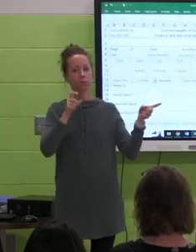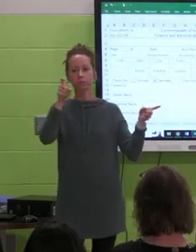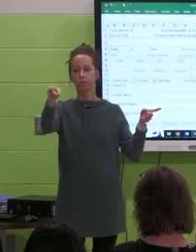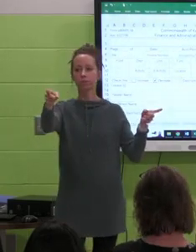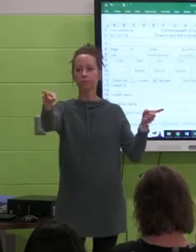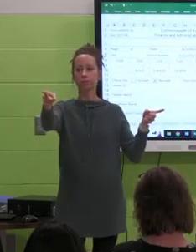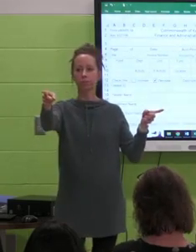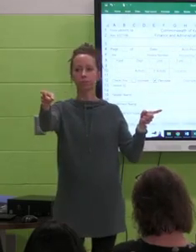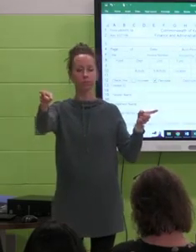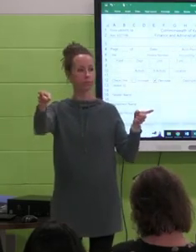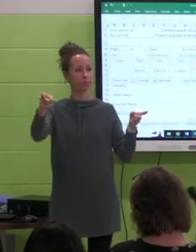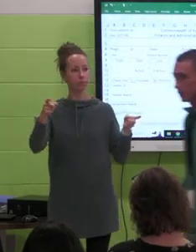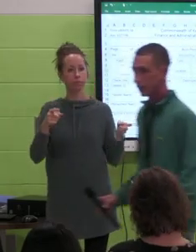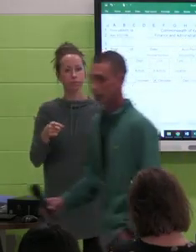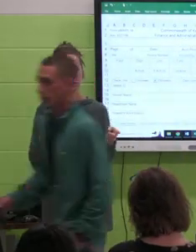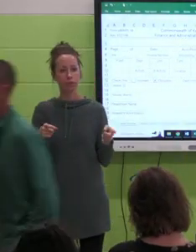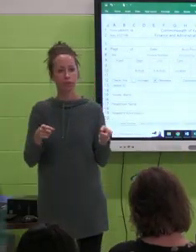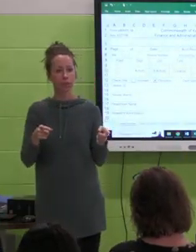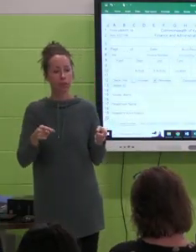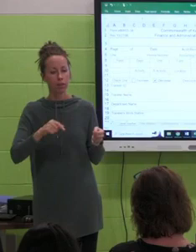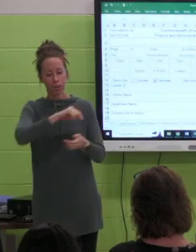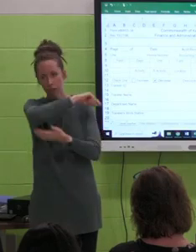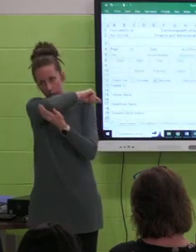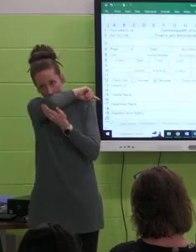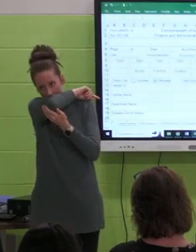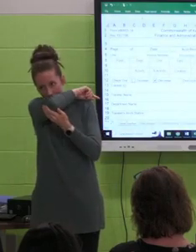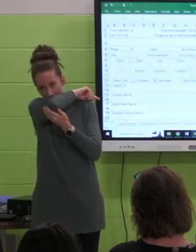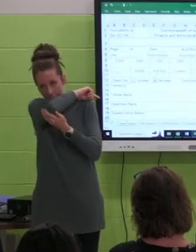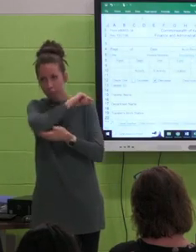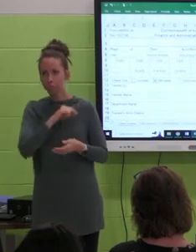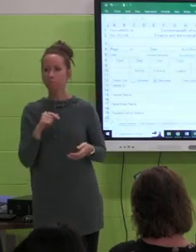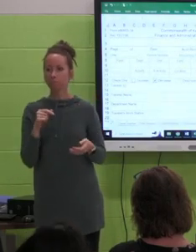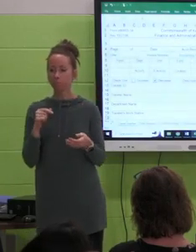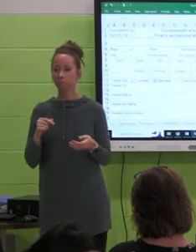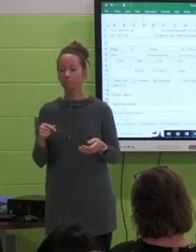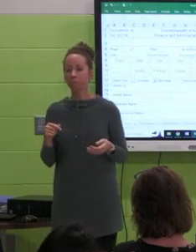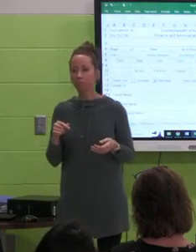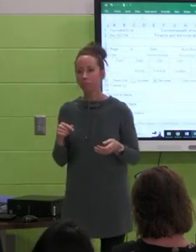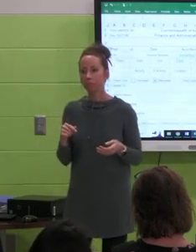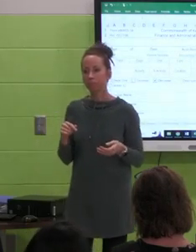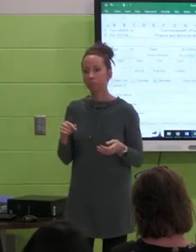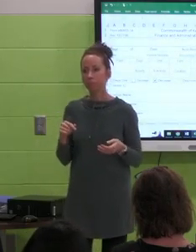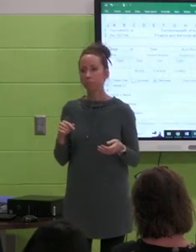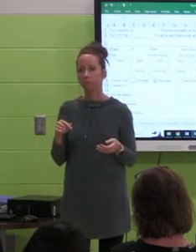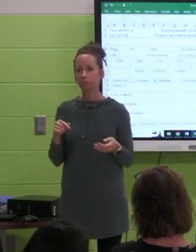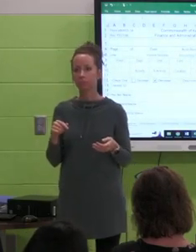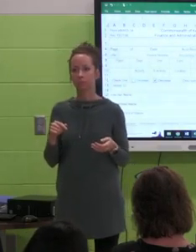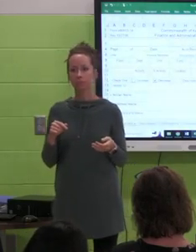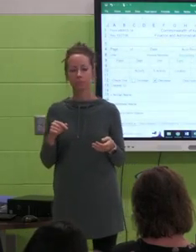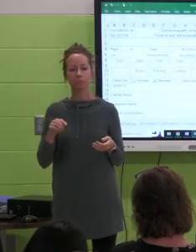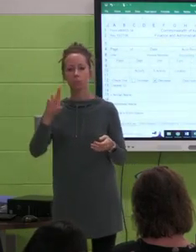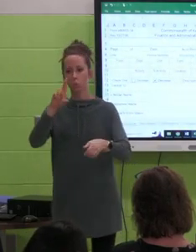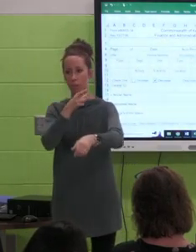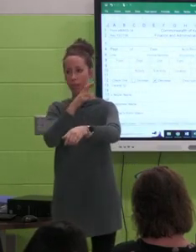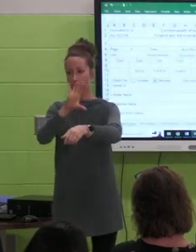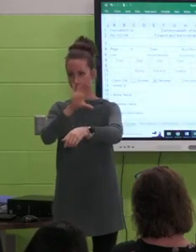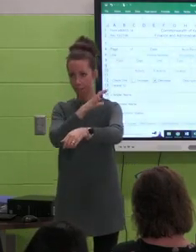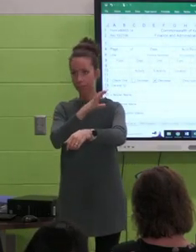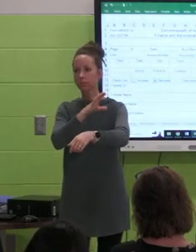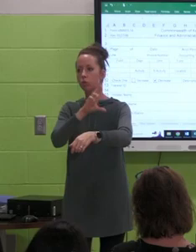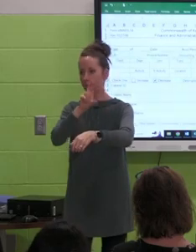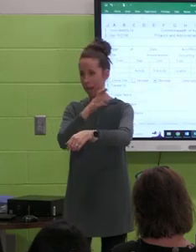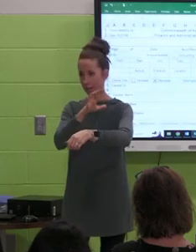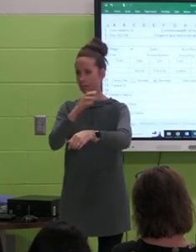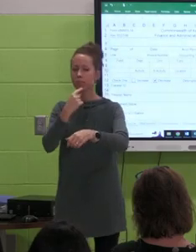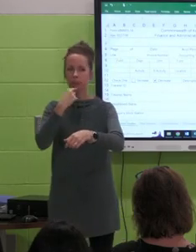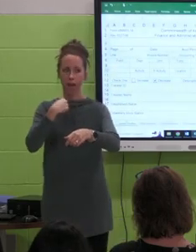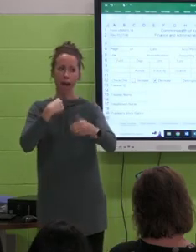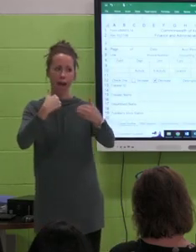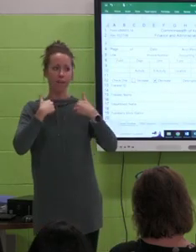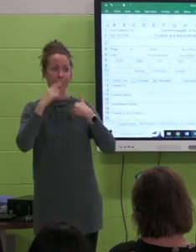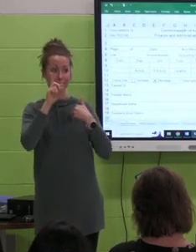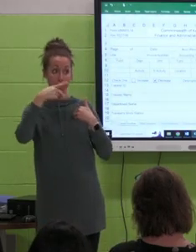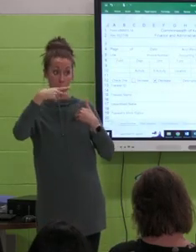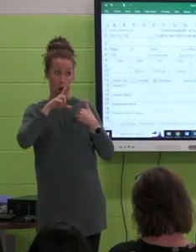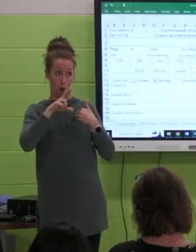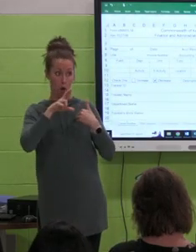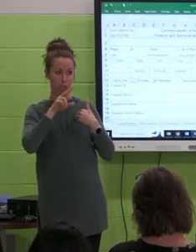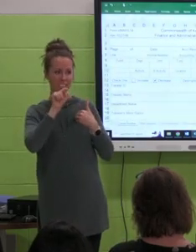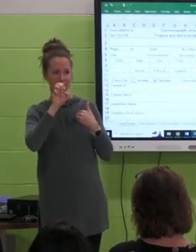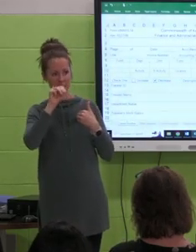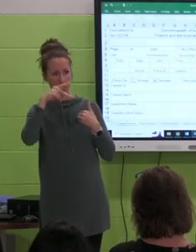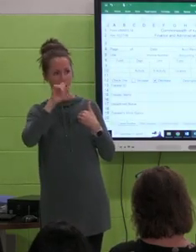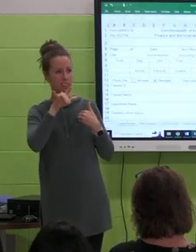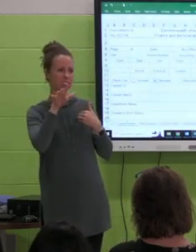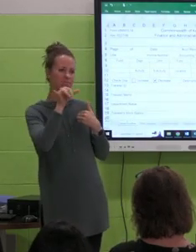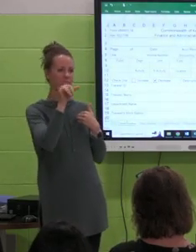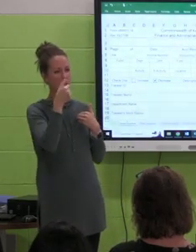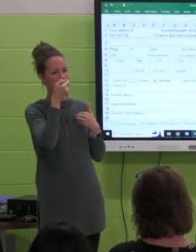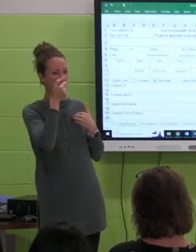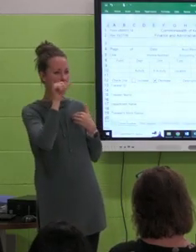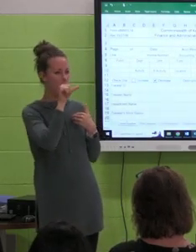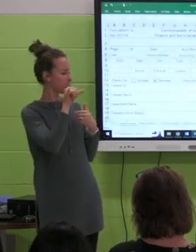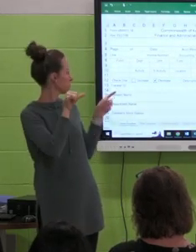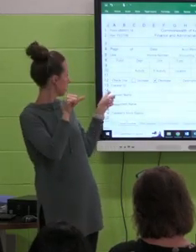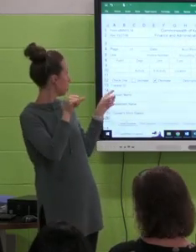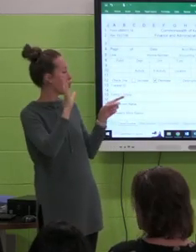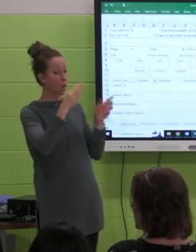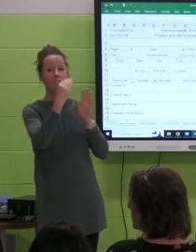comment so we have a DPR template like something like Excel yes we fill that out but there's also